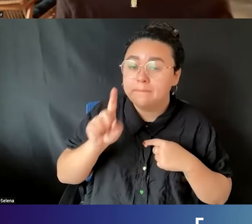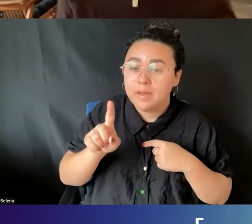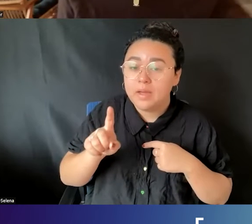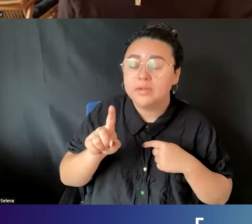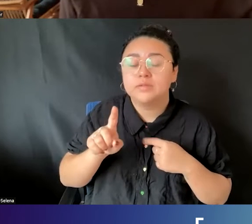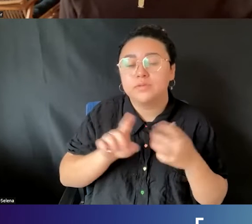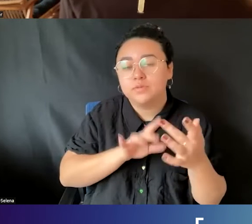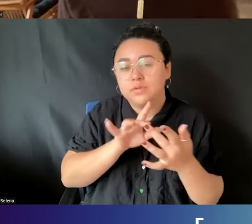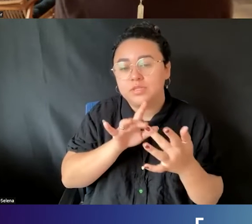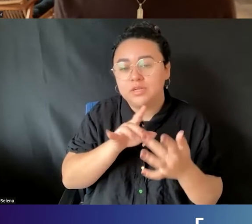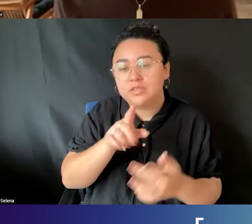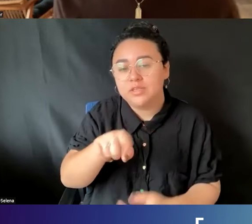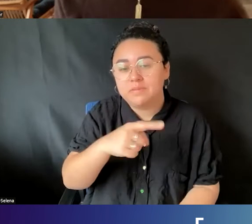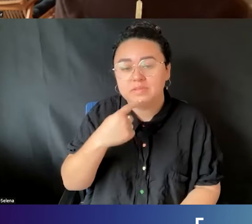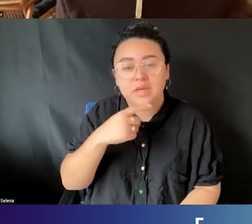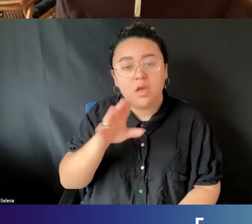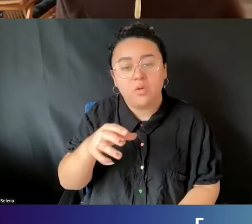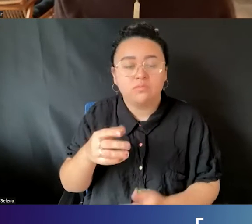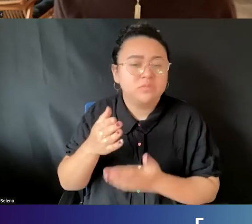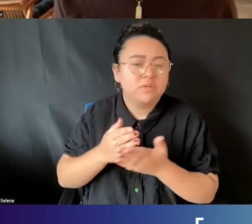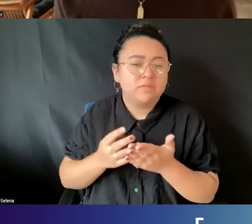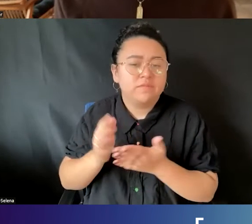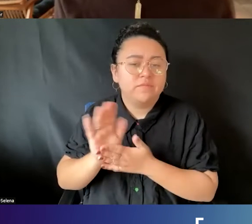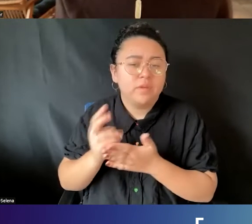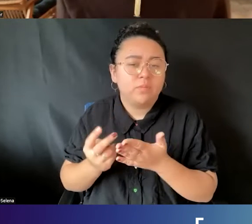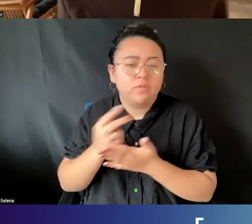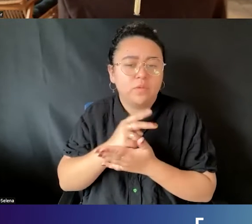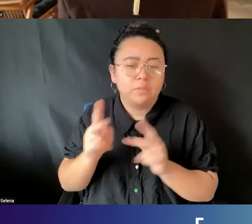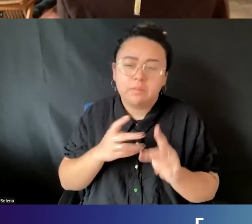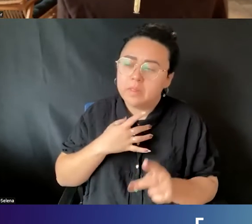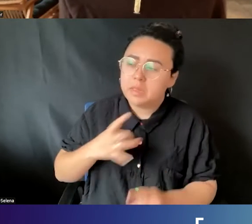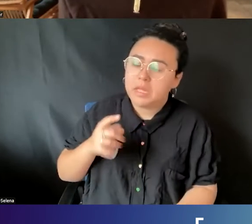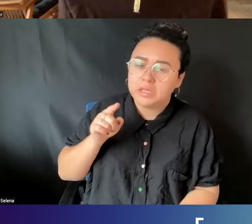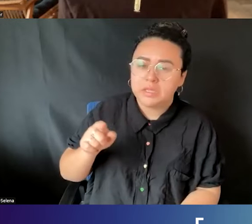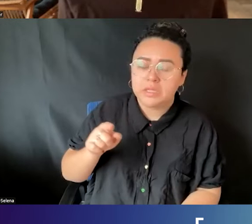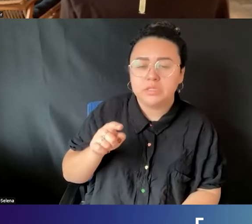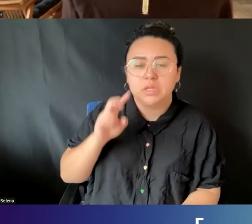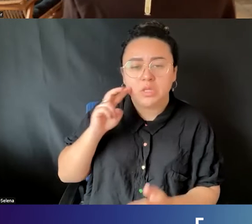and say, here's some reviews, you know, this is how the film was received here. Please take a look at this trailer.